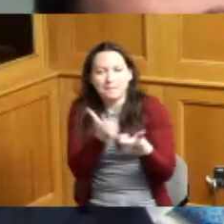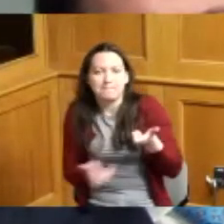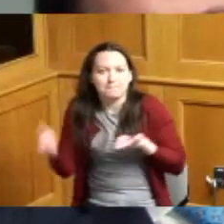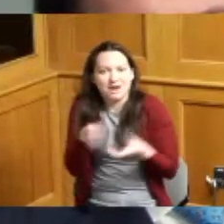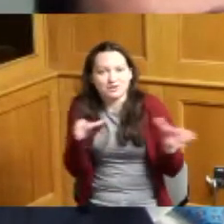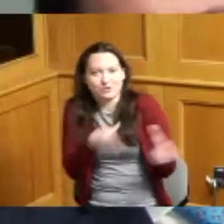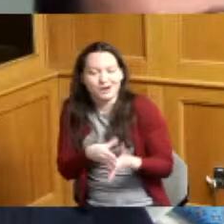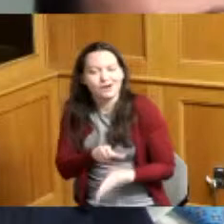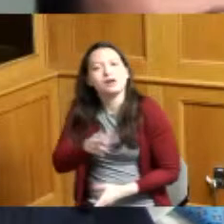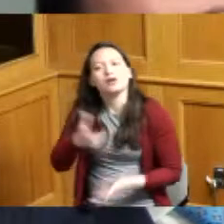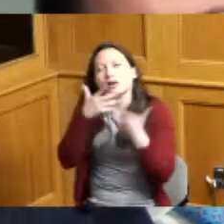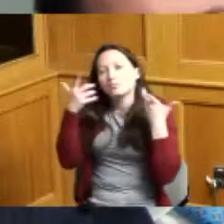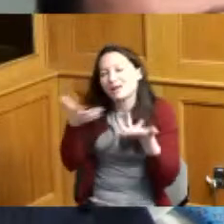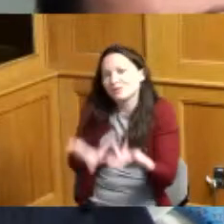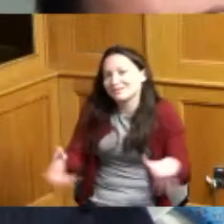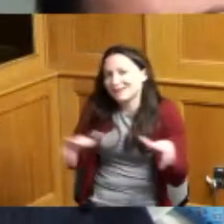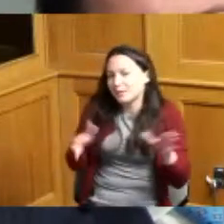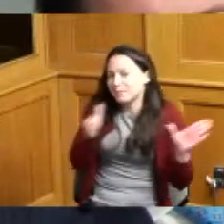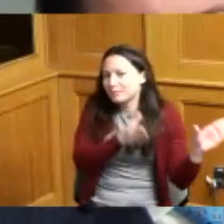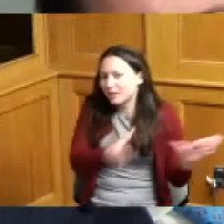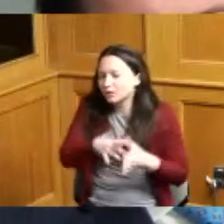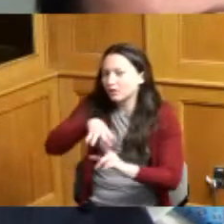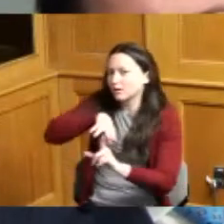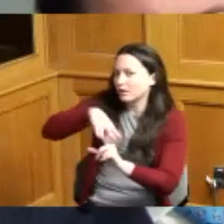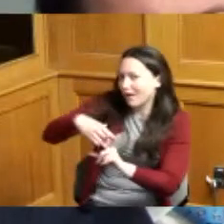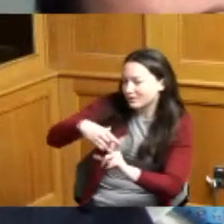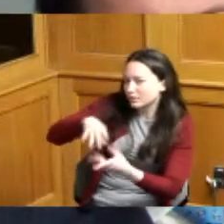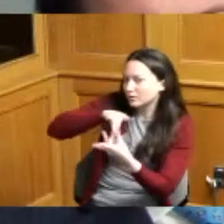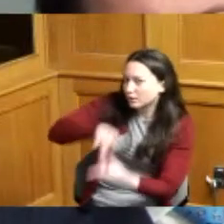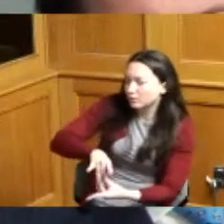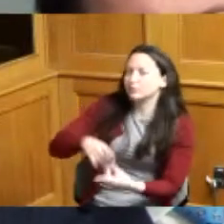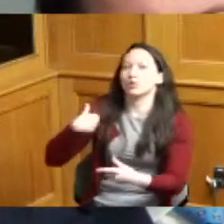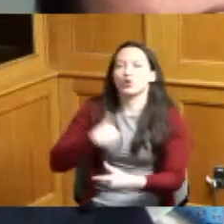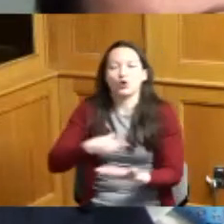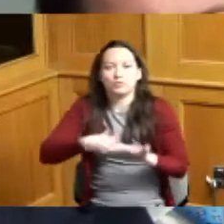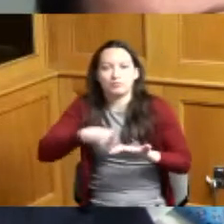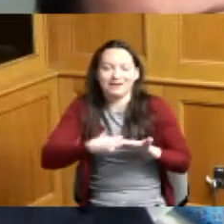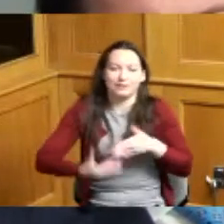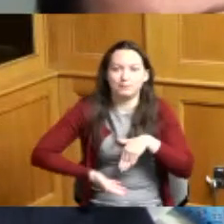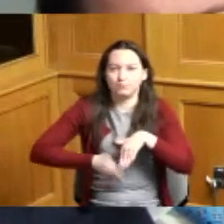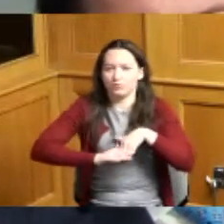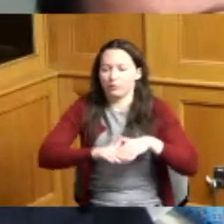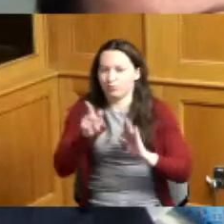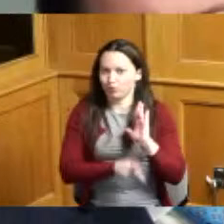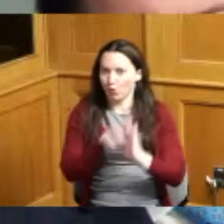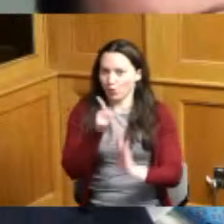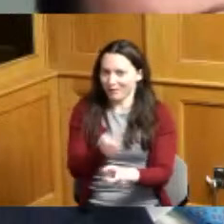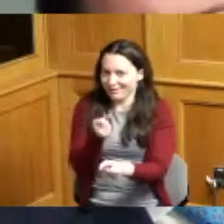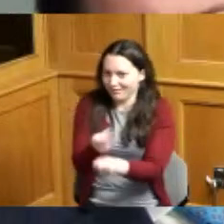Brown Stadium master plan and within the context of our capital improvement program annually so